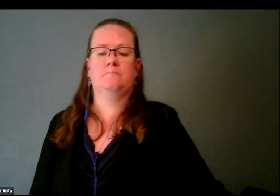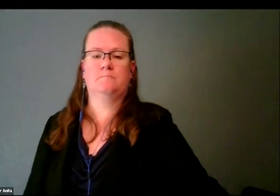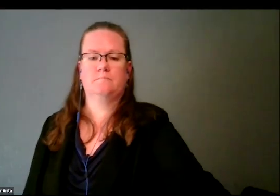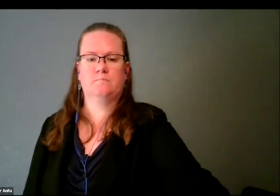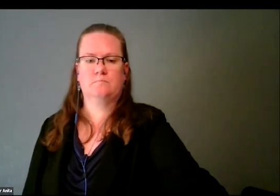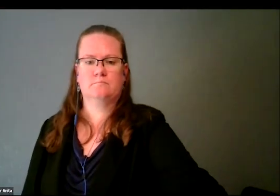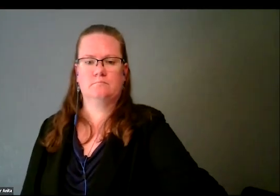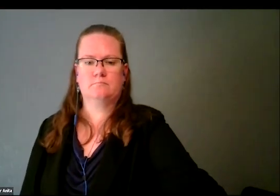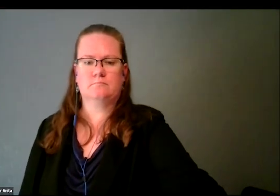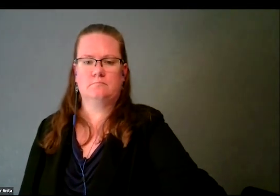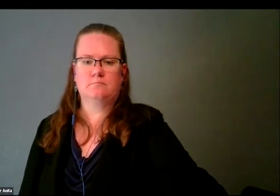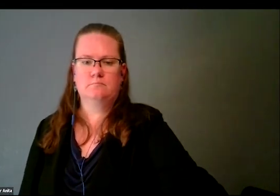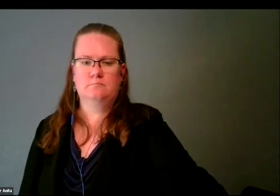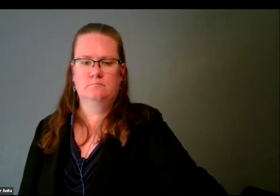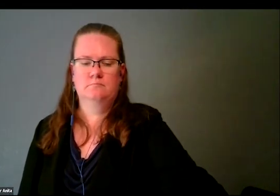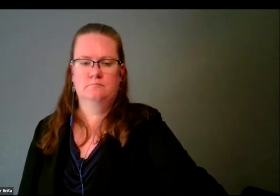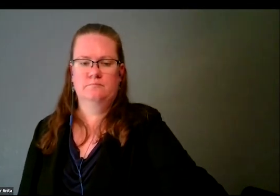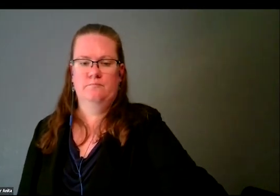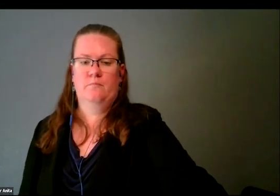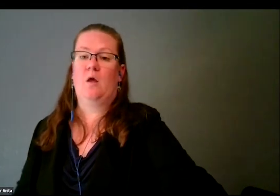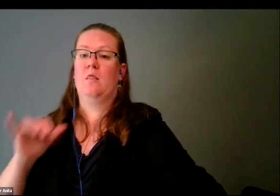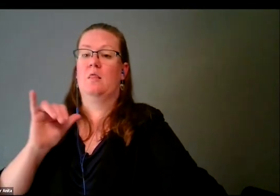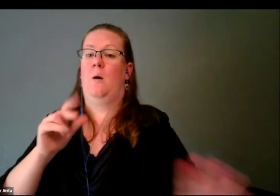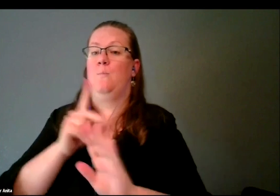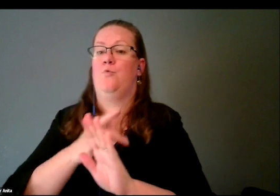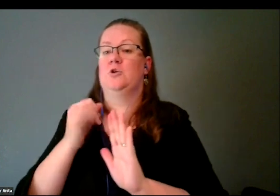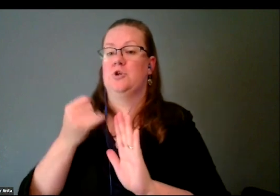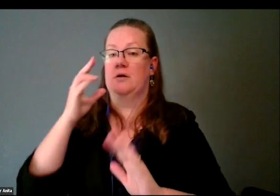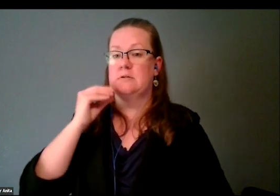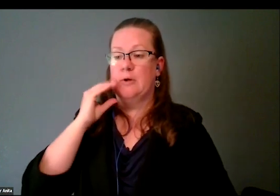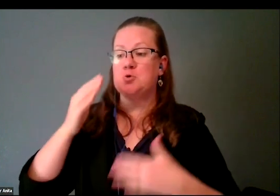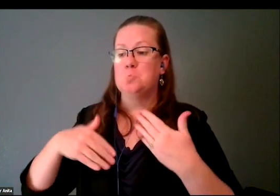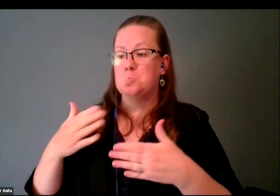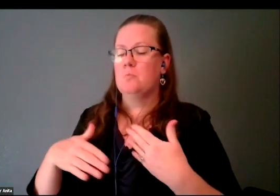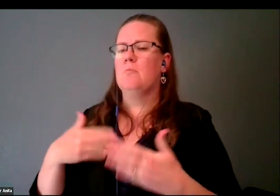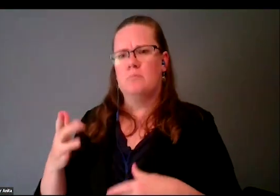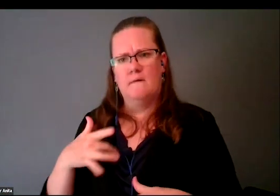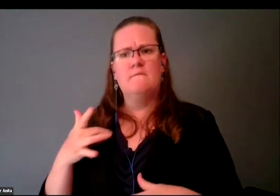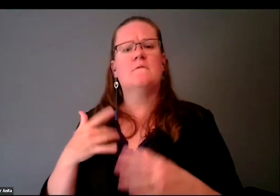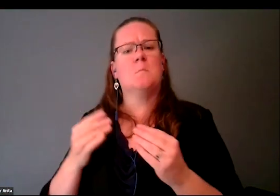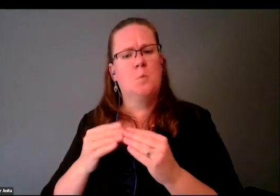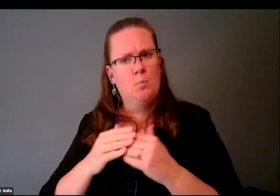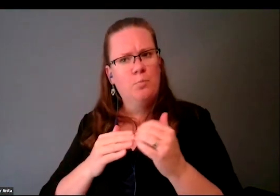After doing some work on this project, I started to get a bit more comfortable in this SVG approach and how I could leverage